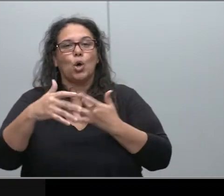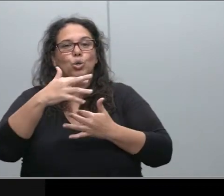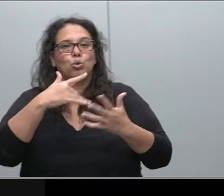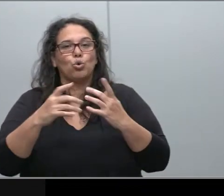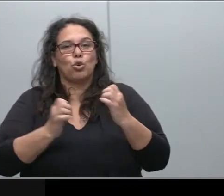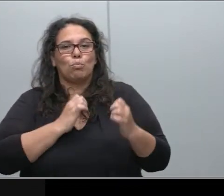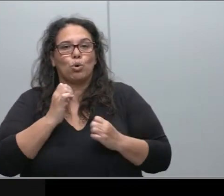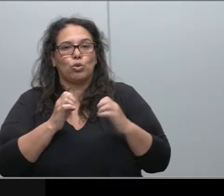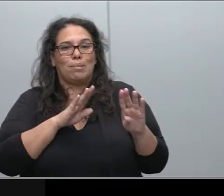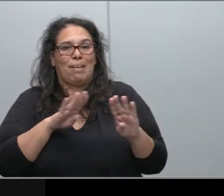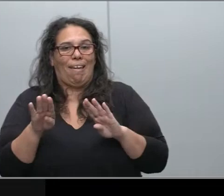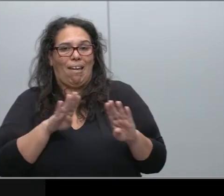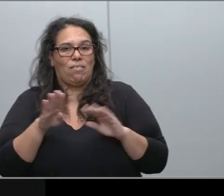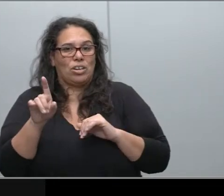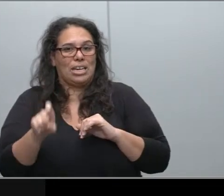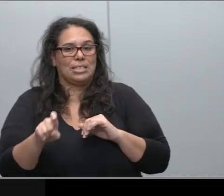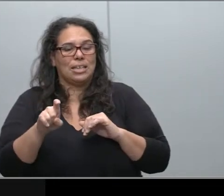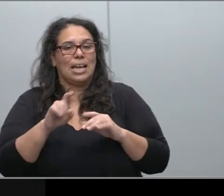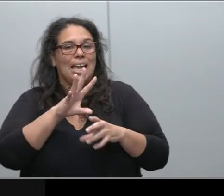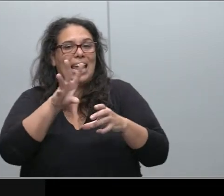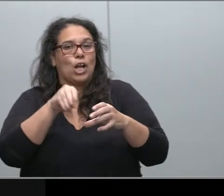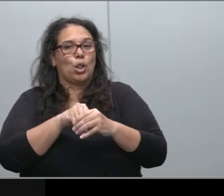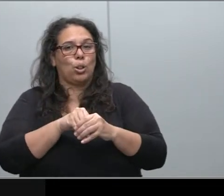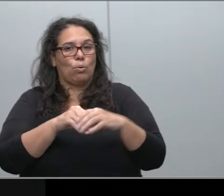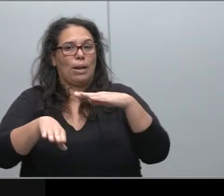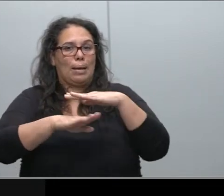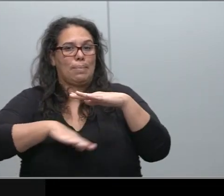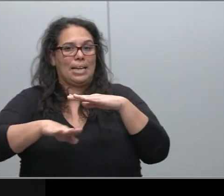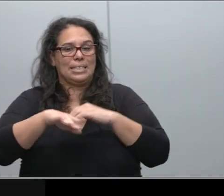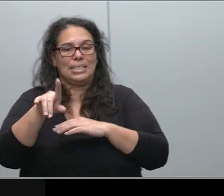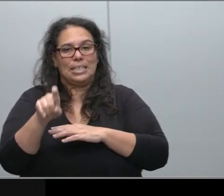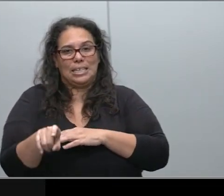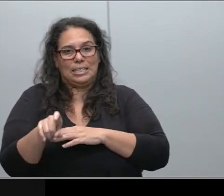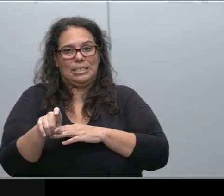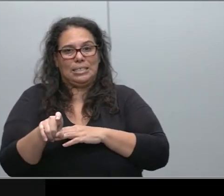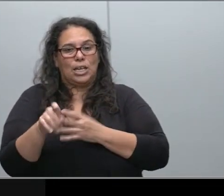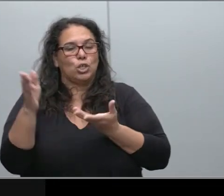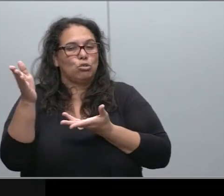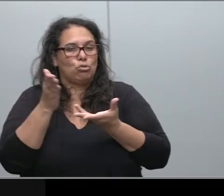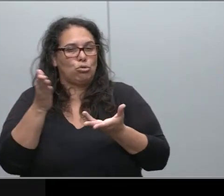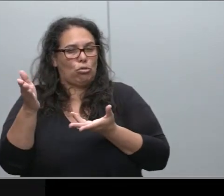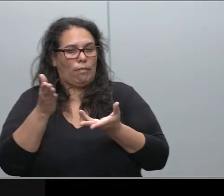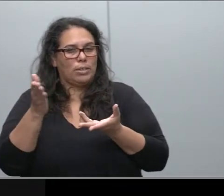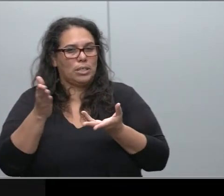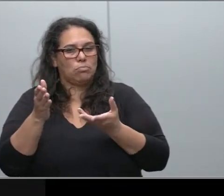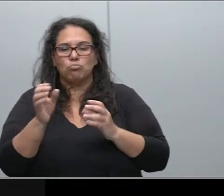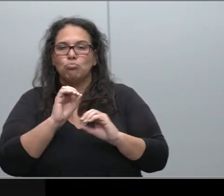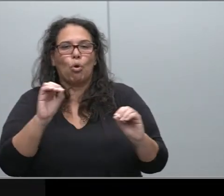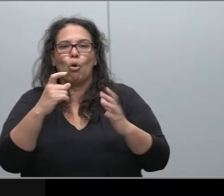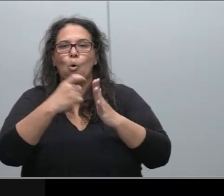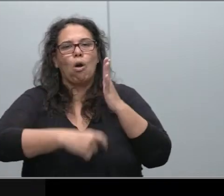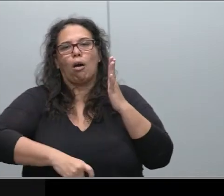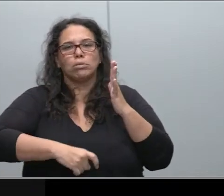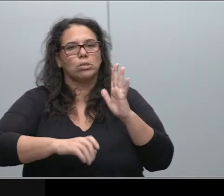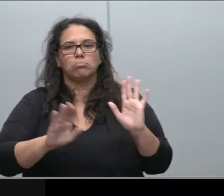And so that was not by chance. That was by design. Understanding that the trauma